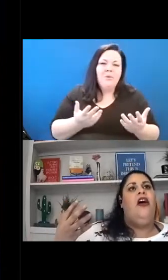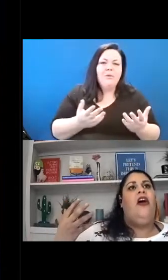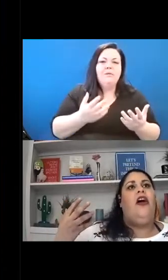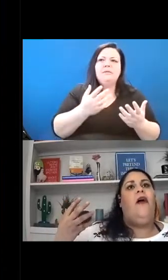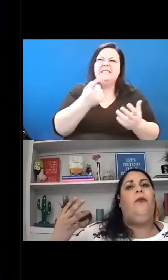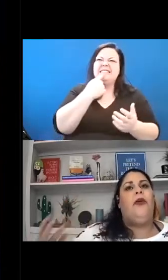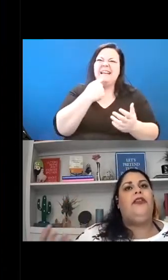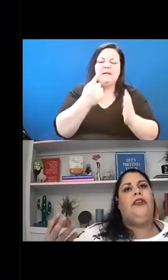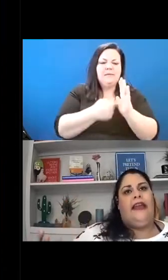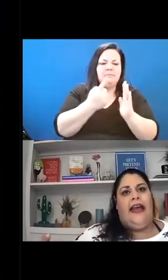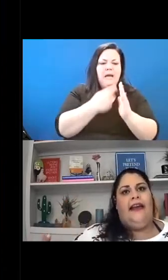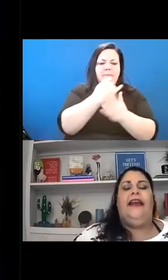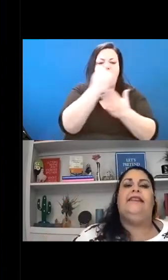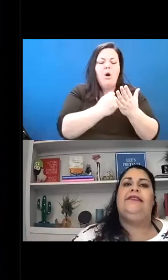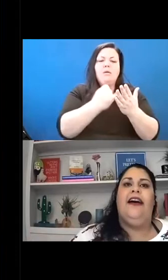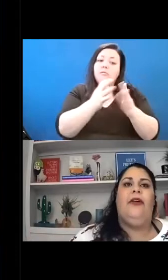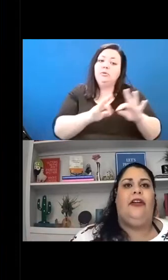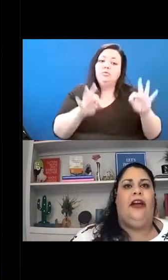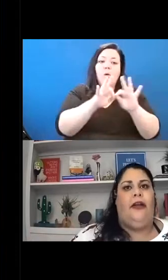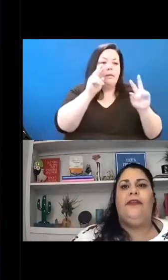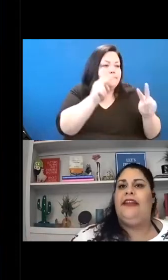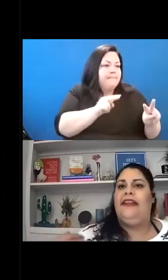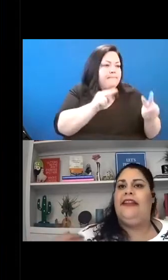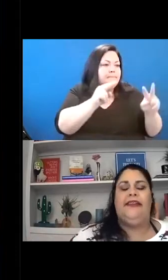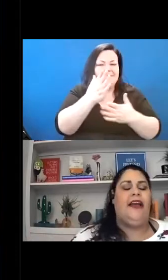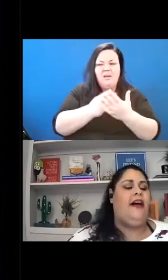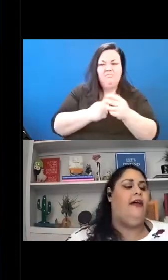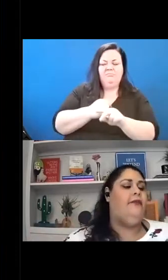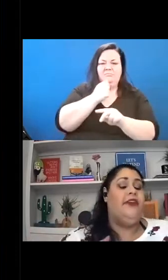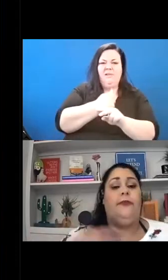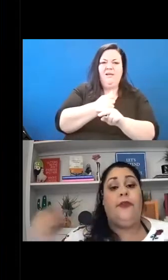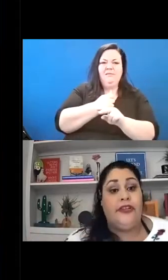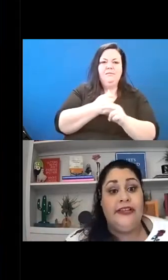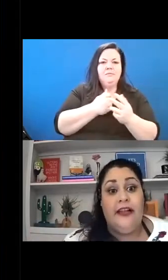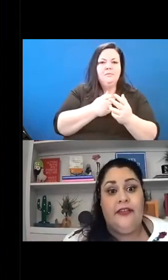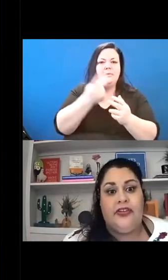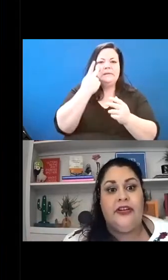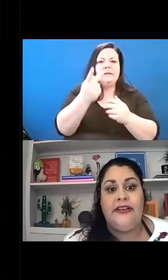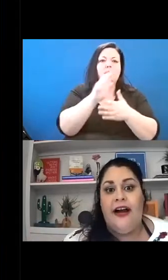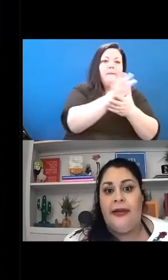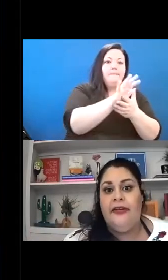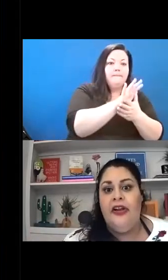are worth looking at and some are not we've seen this um film versus television is common right